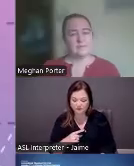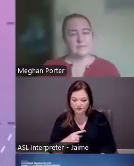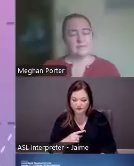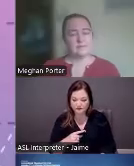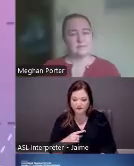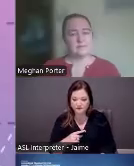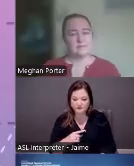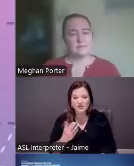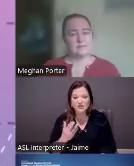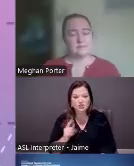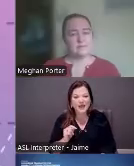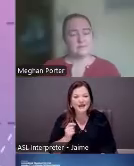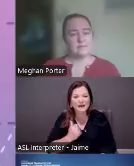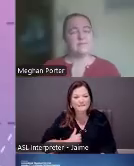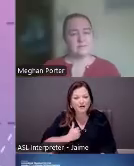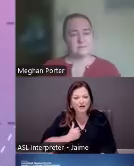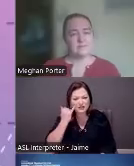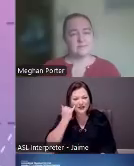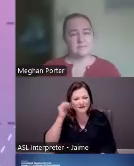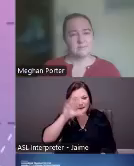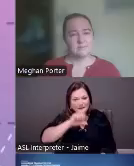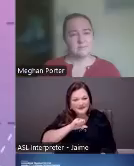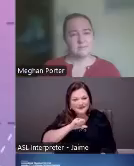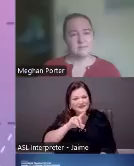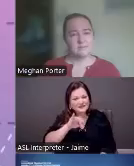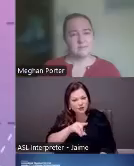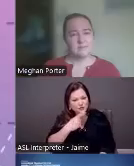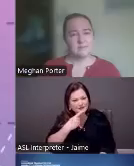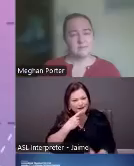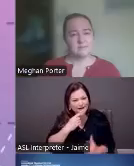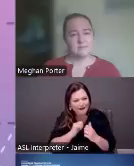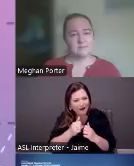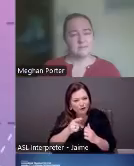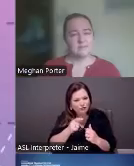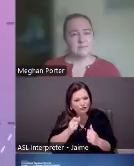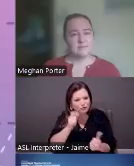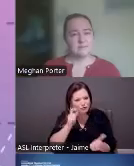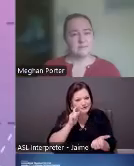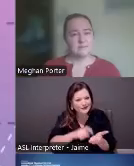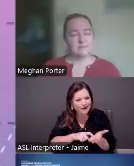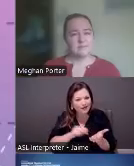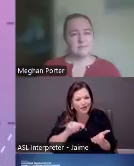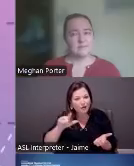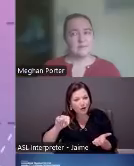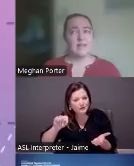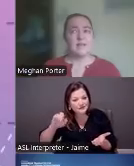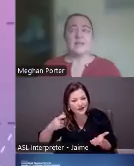"Apologies if I missed it, but did you say how you were able to tell if the alt text was auto generated?"